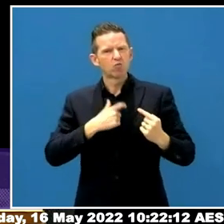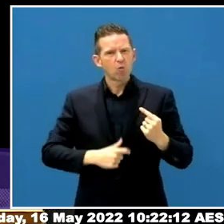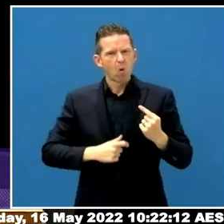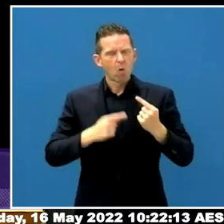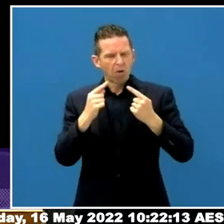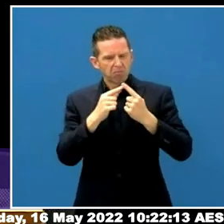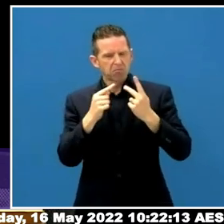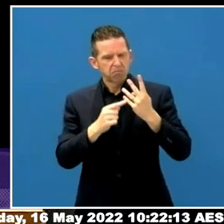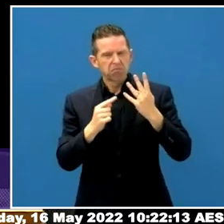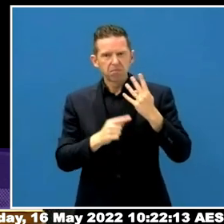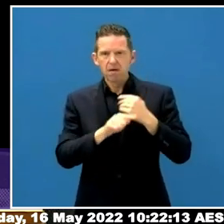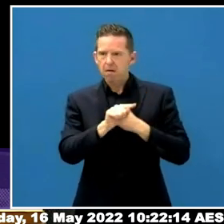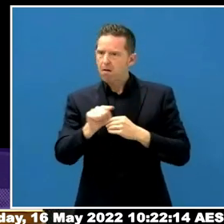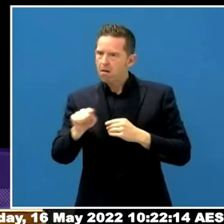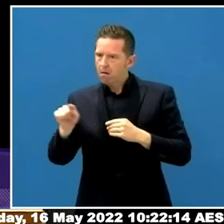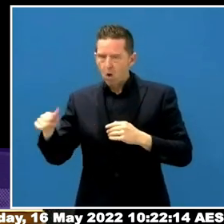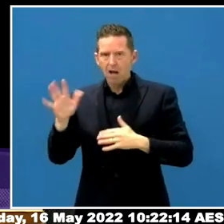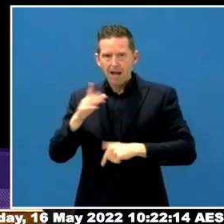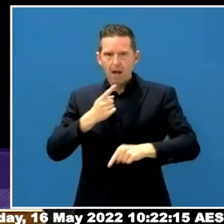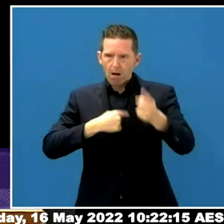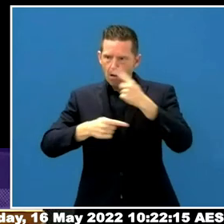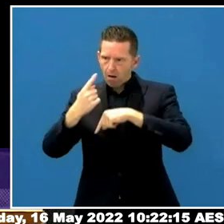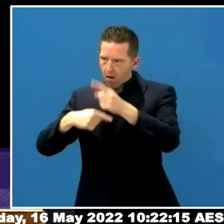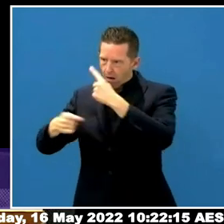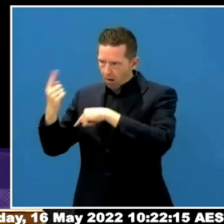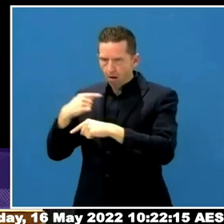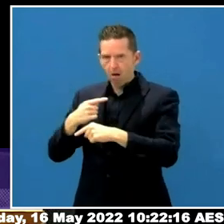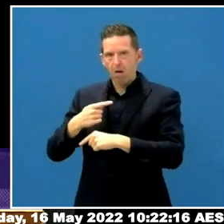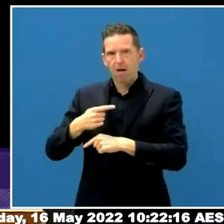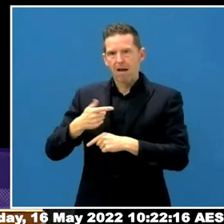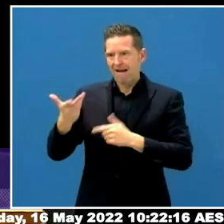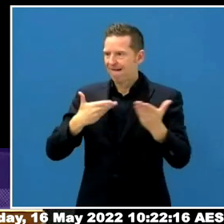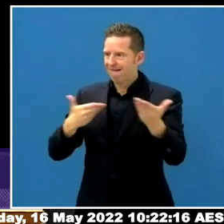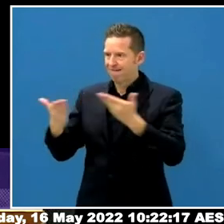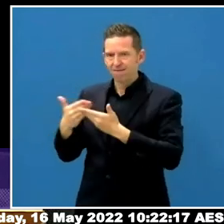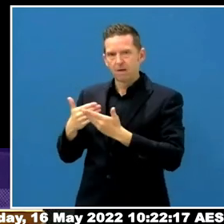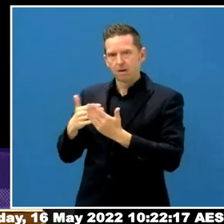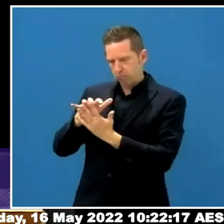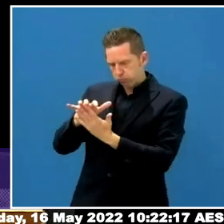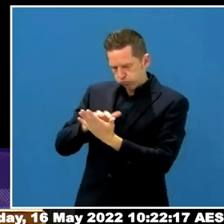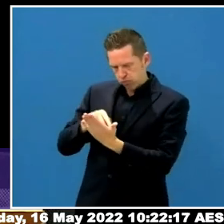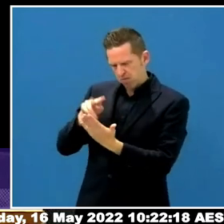staff who have provided and continue to provide excellent support to people with